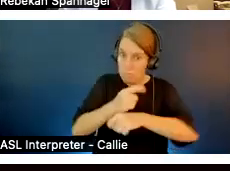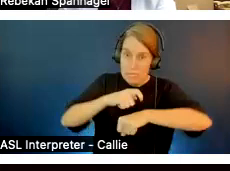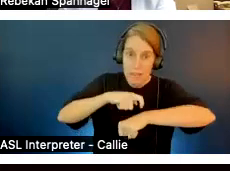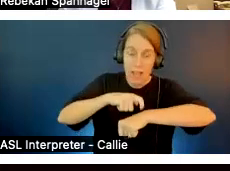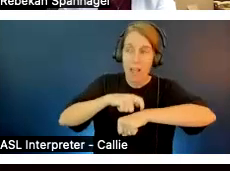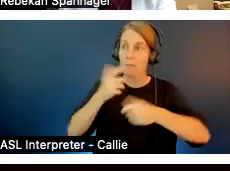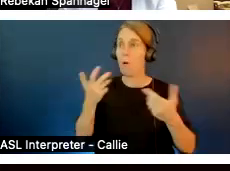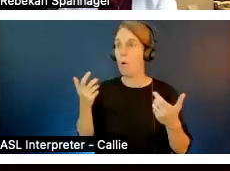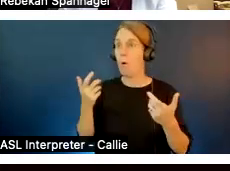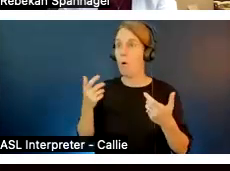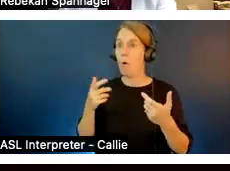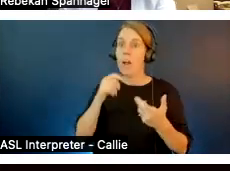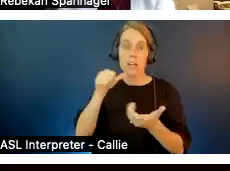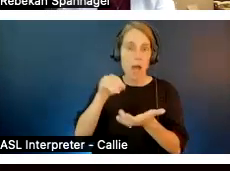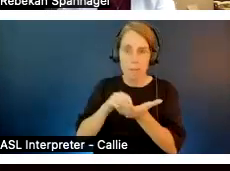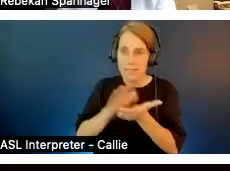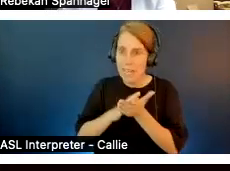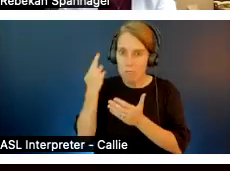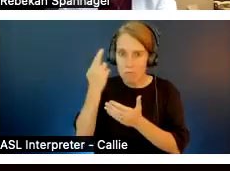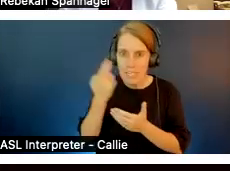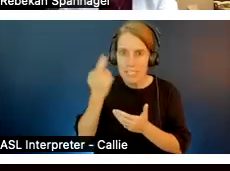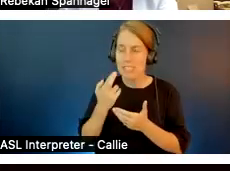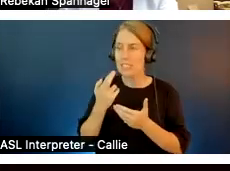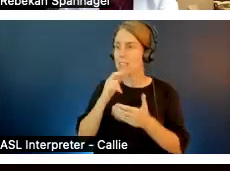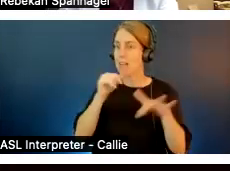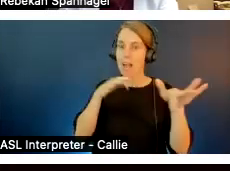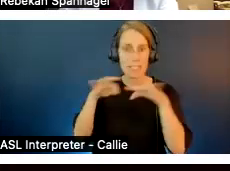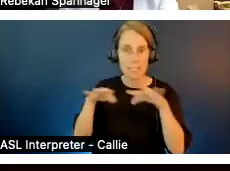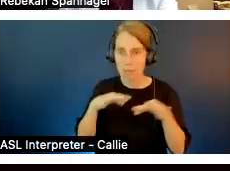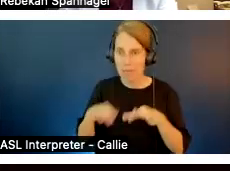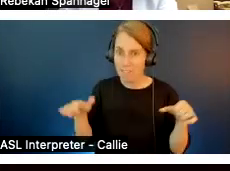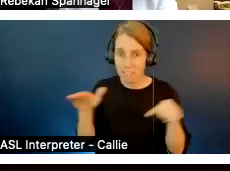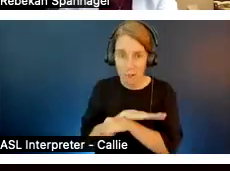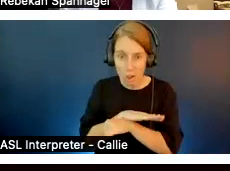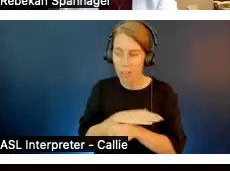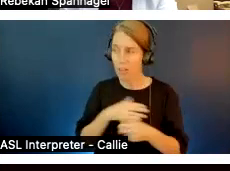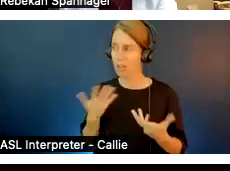didn't write down the reasons they didn't tell you everything you needed to know it's still an